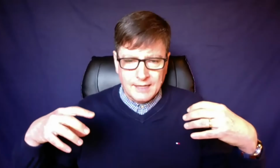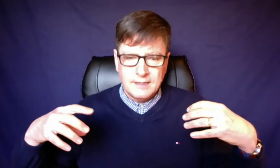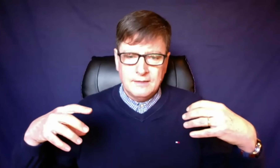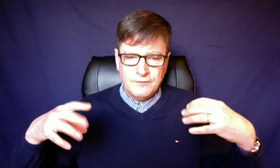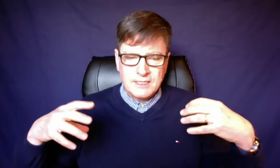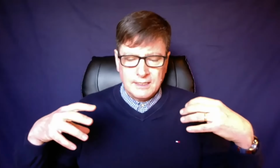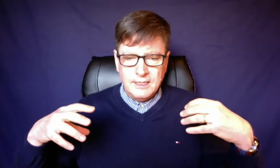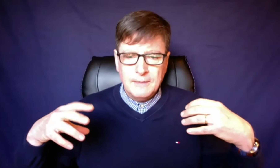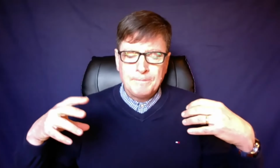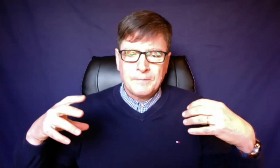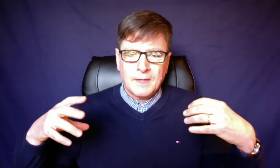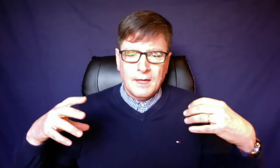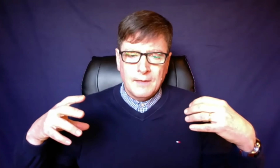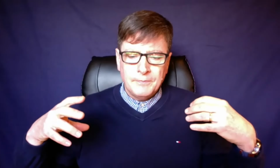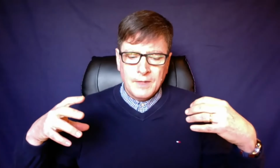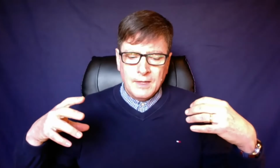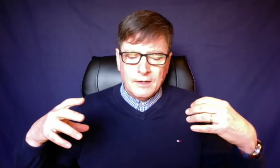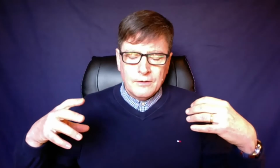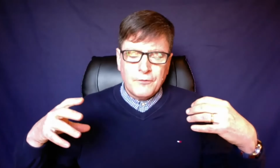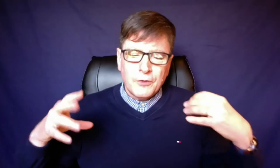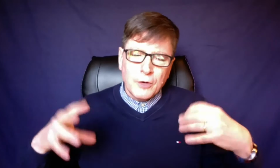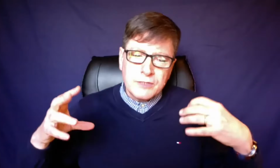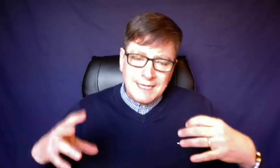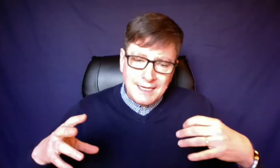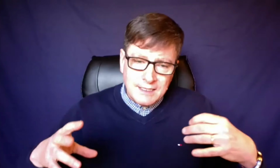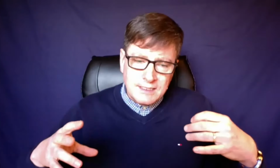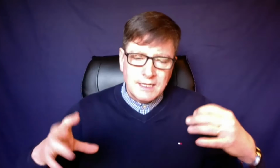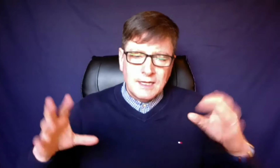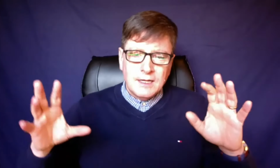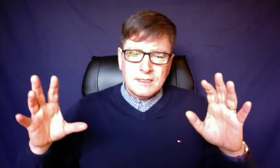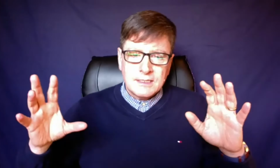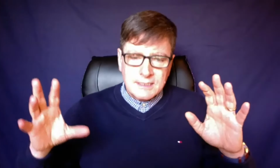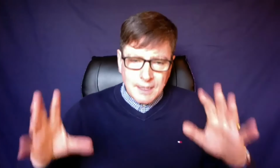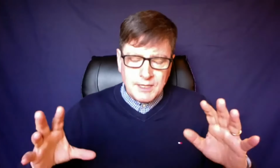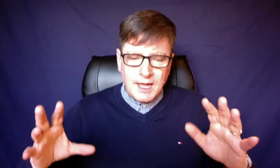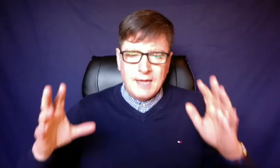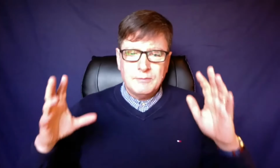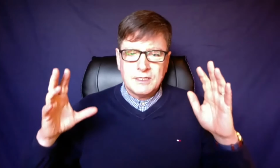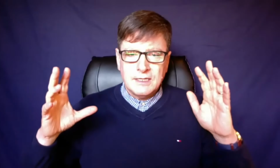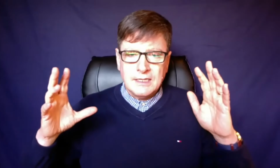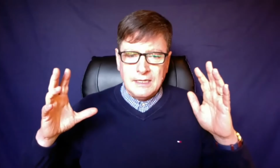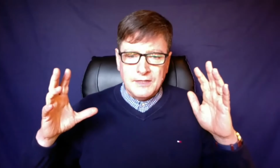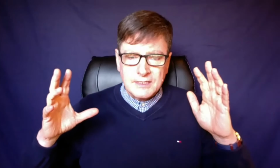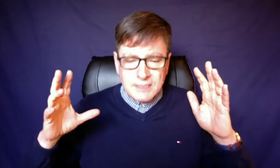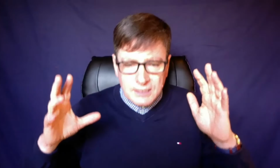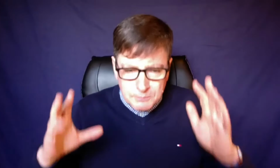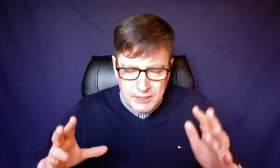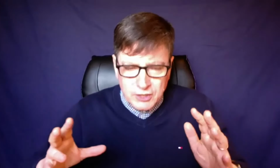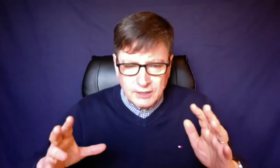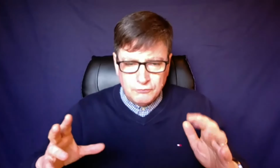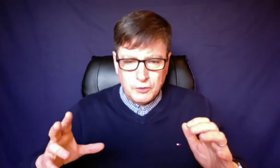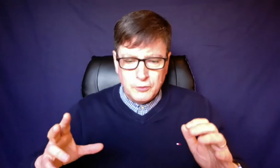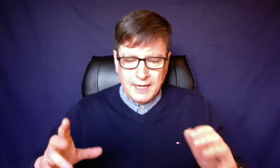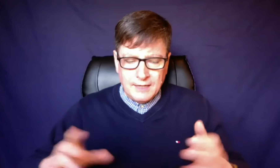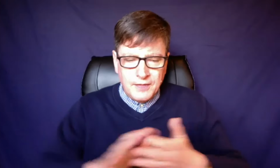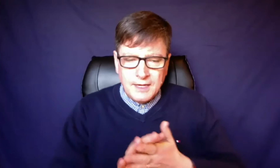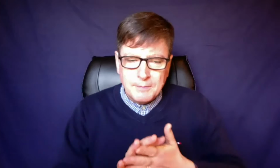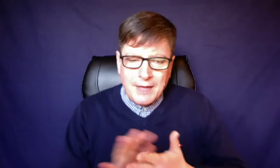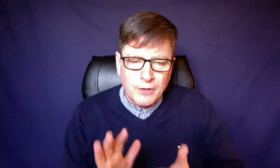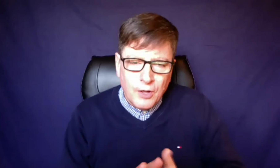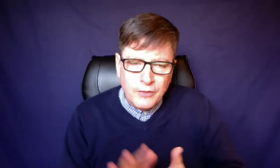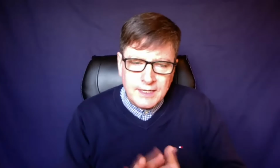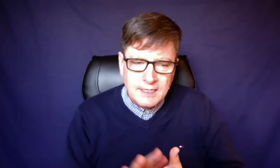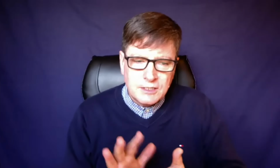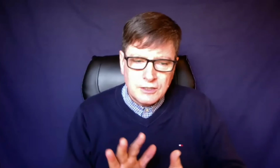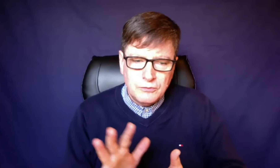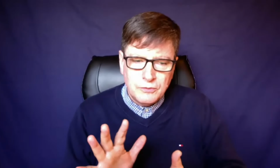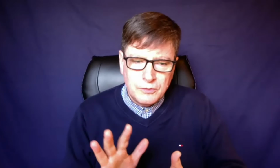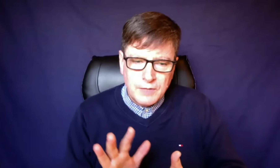come arms are and what they're